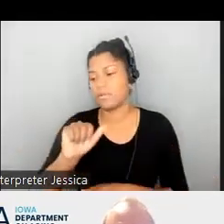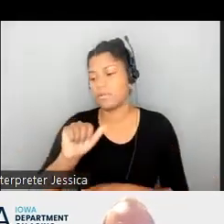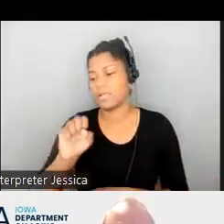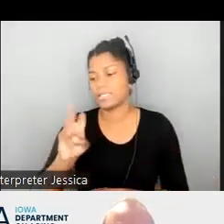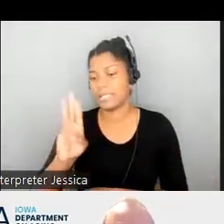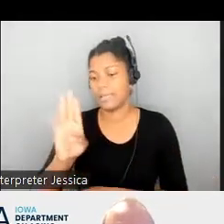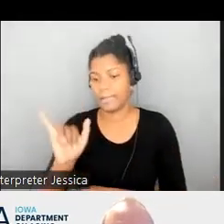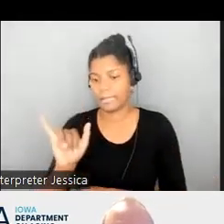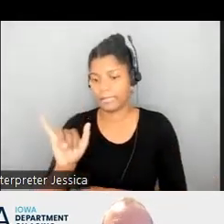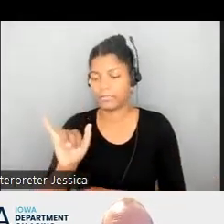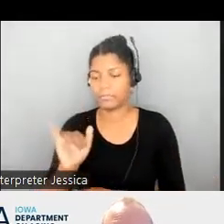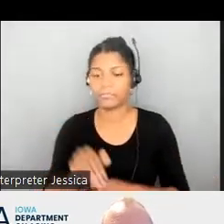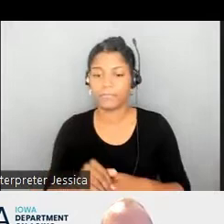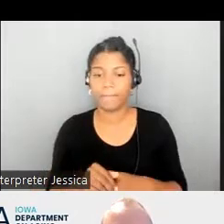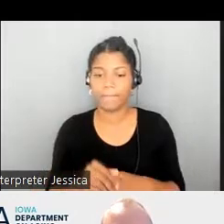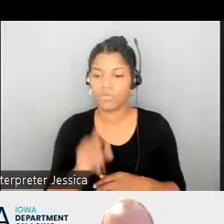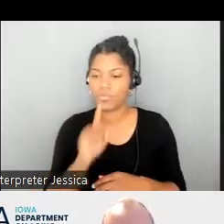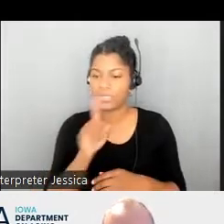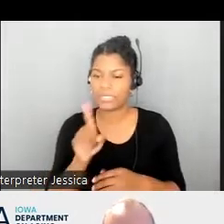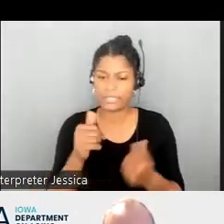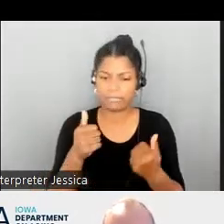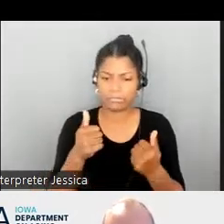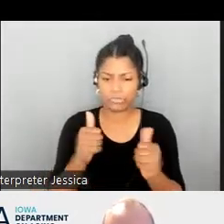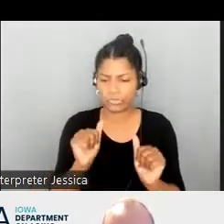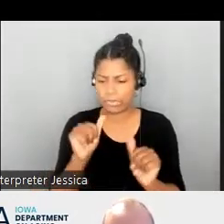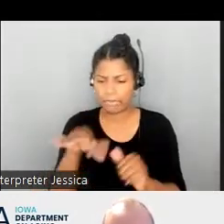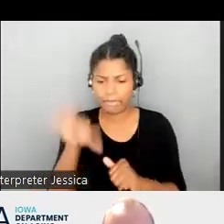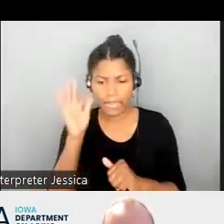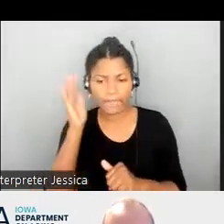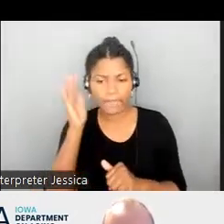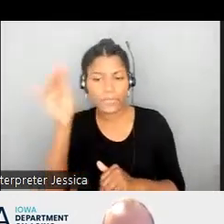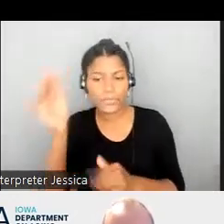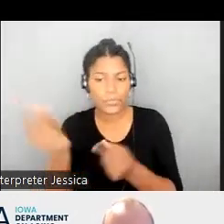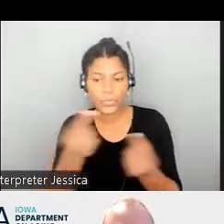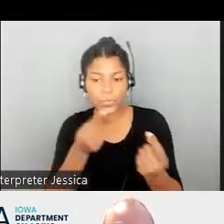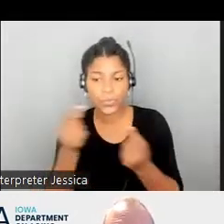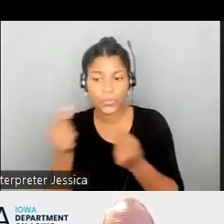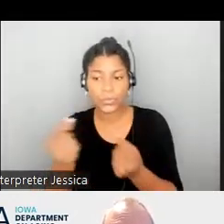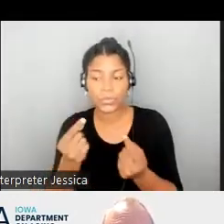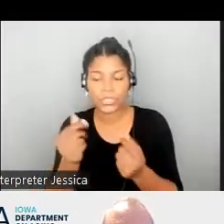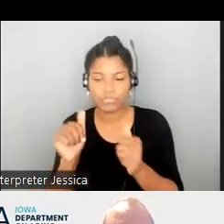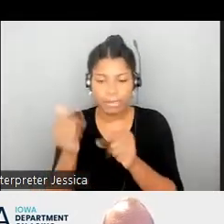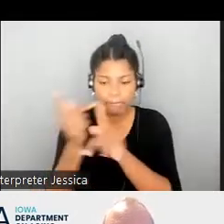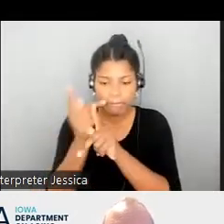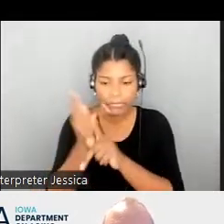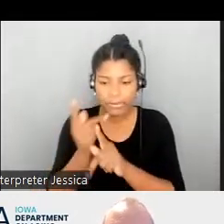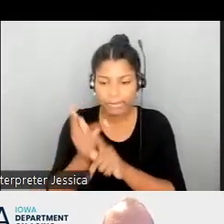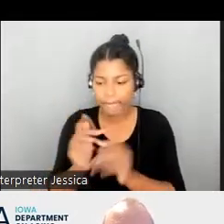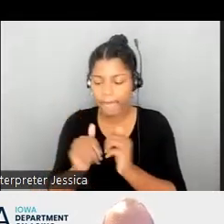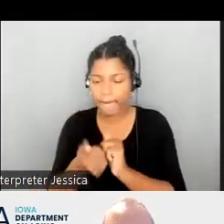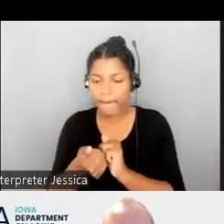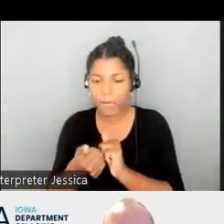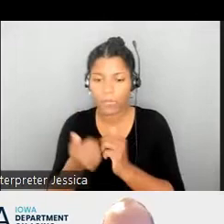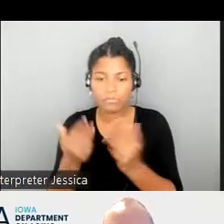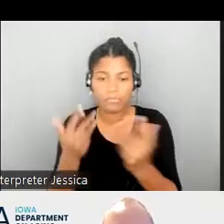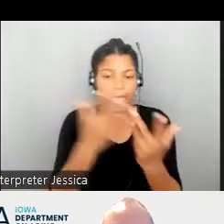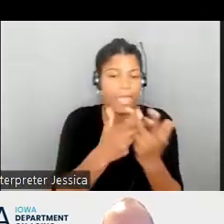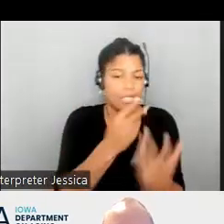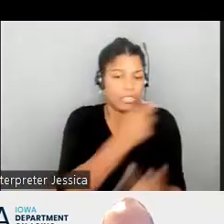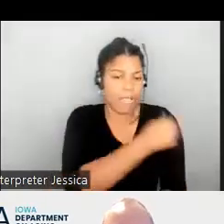trying to find the future direction and figure out how it fits into hospital and ACO value